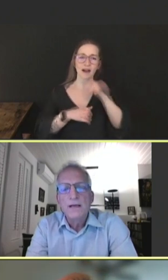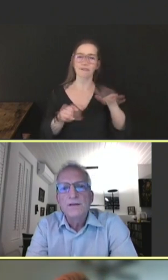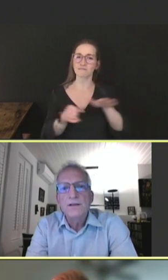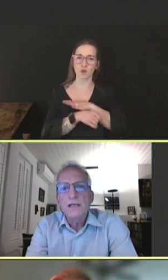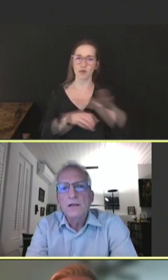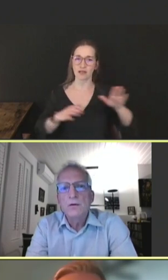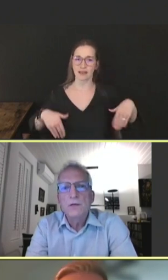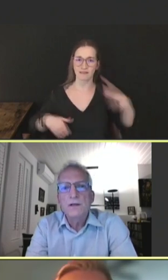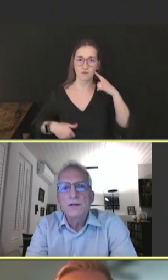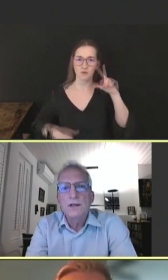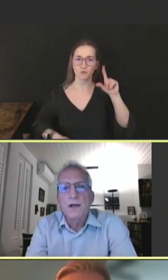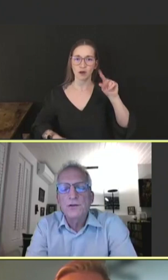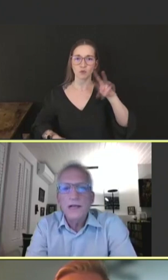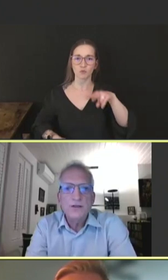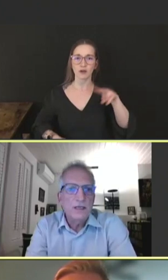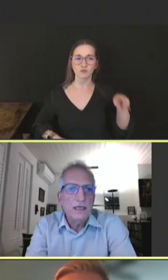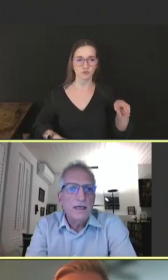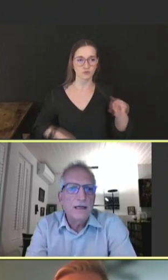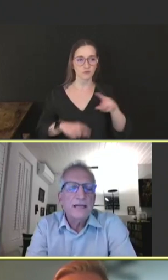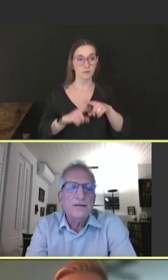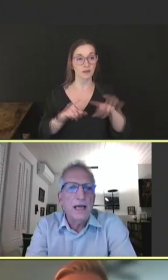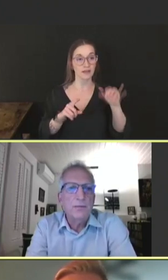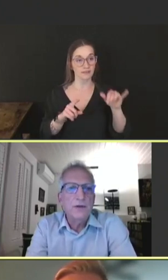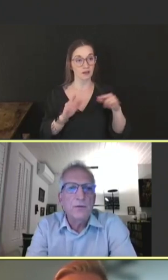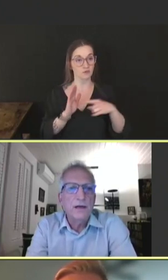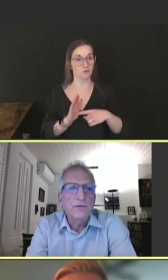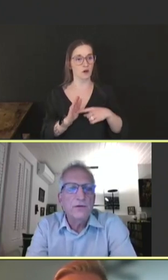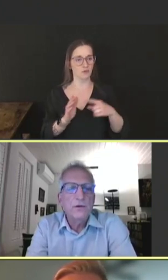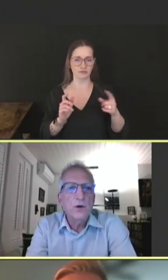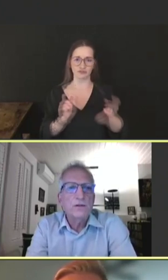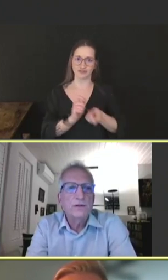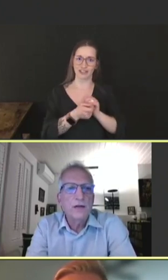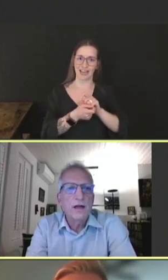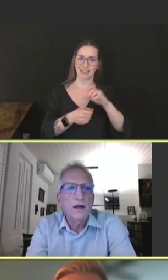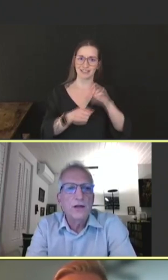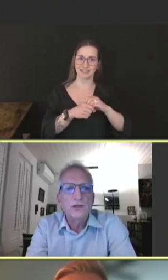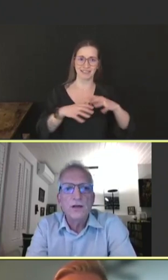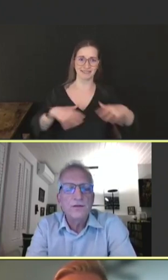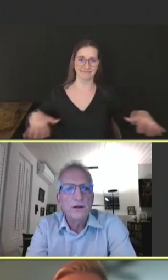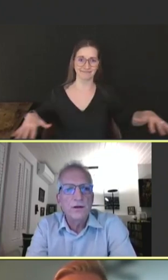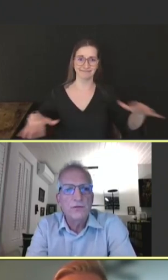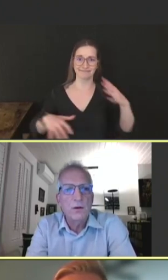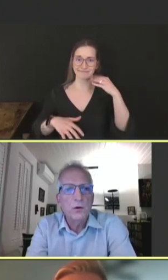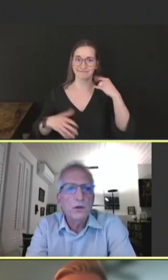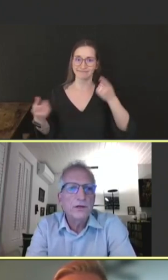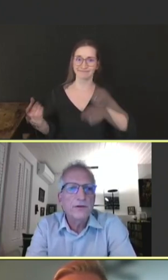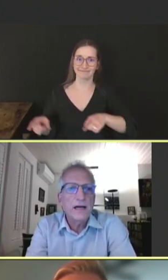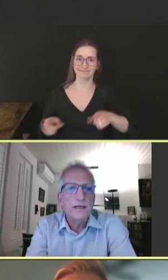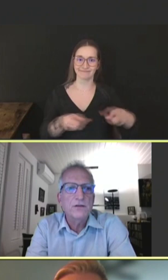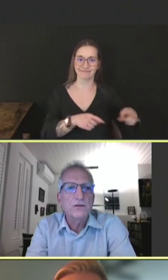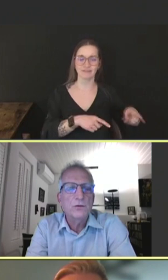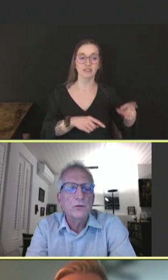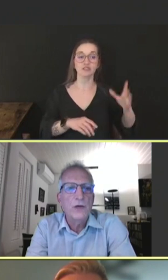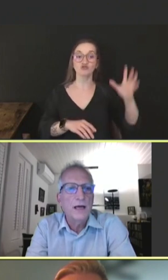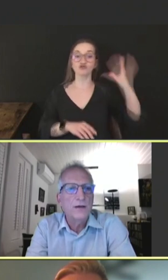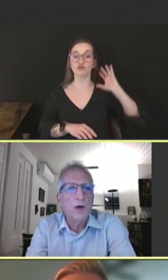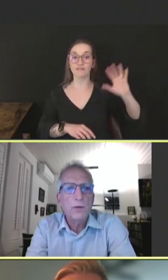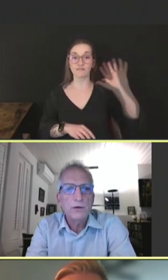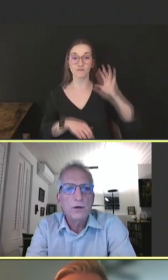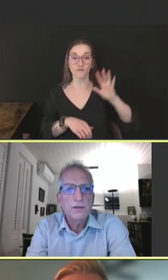deal with a change in landscape, you know. We have got a shift from earlier variants to Omicron